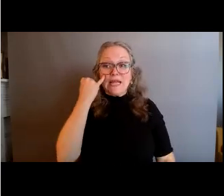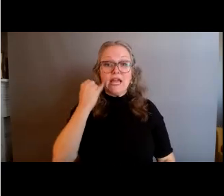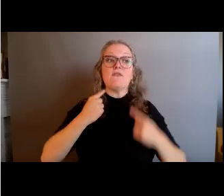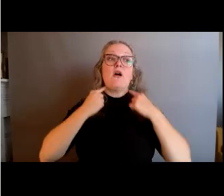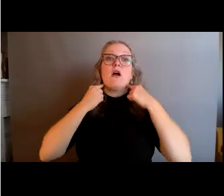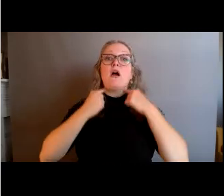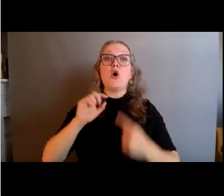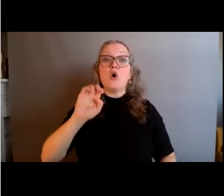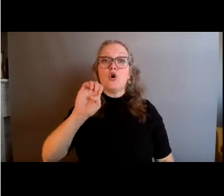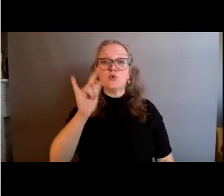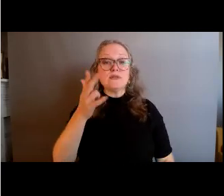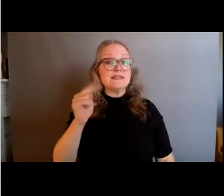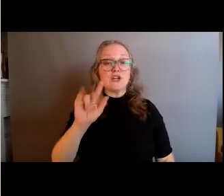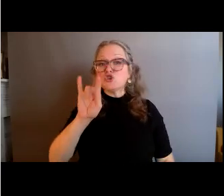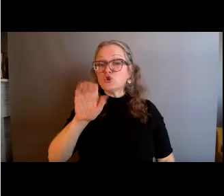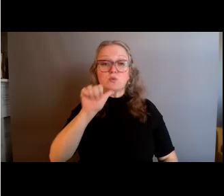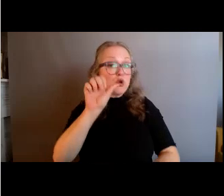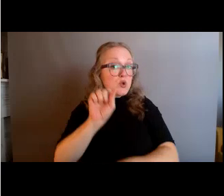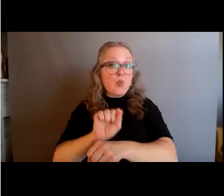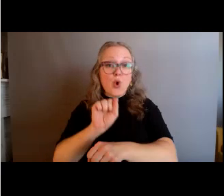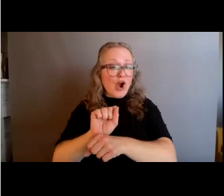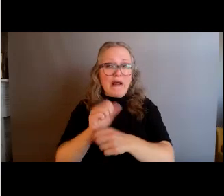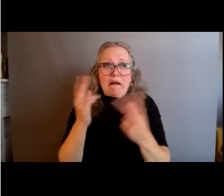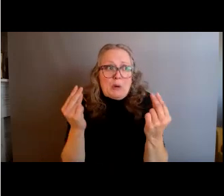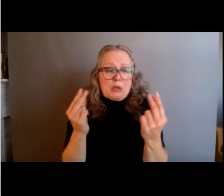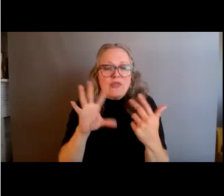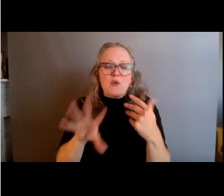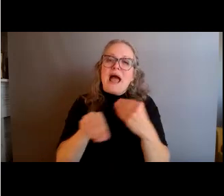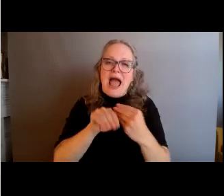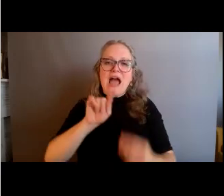Well, sometimes I'll put a tube in and that's why they put tubes in so little drain.